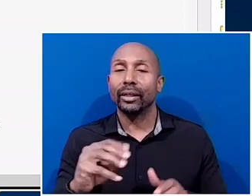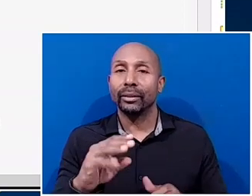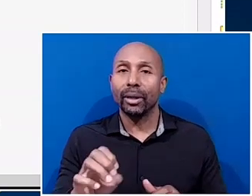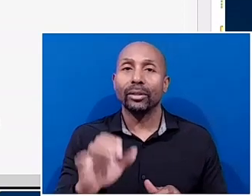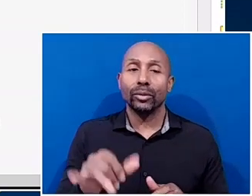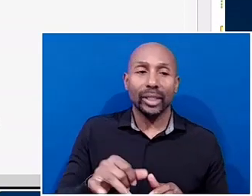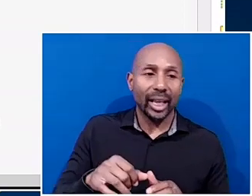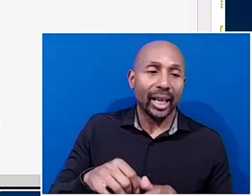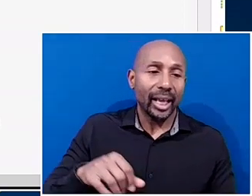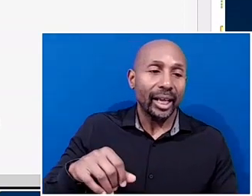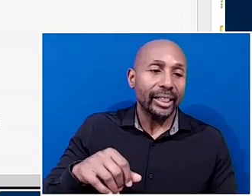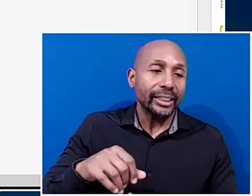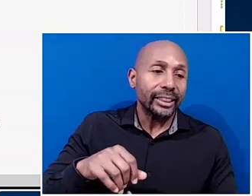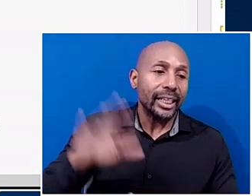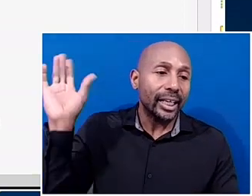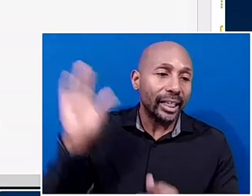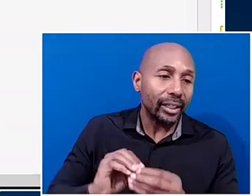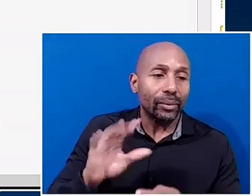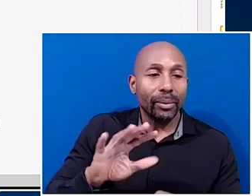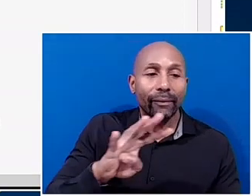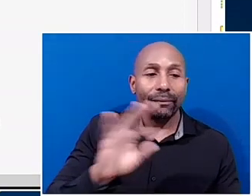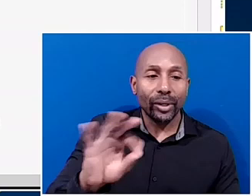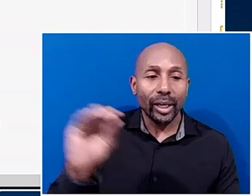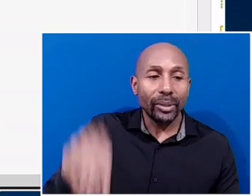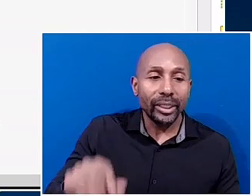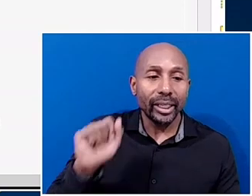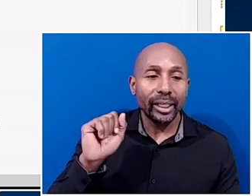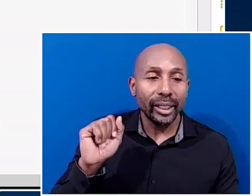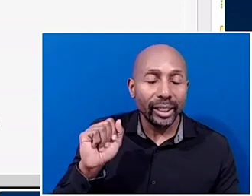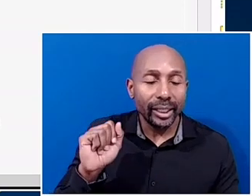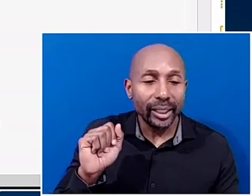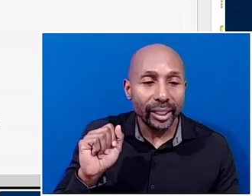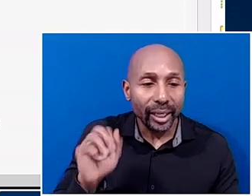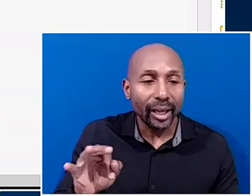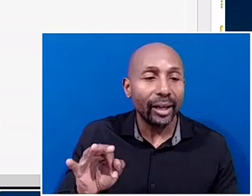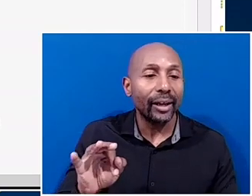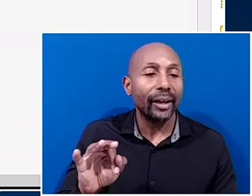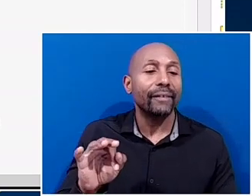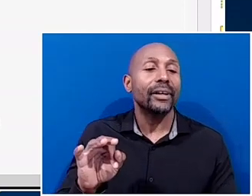We heard some feedback that there were cases where this could significantly